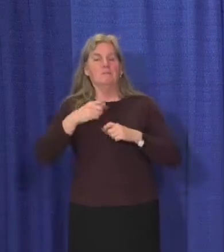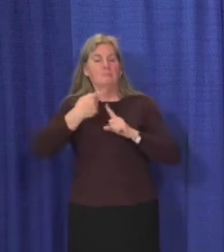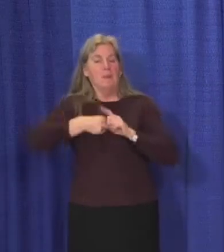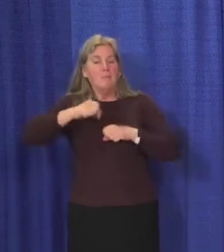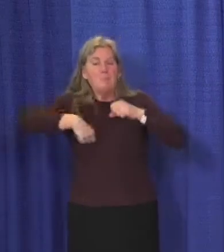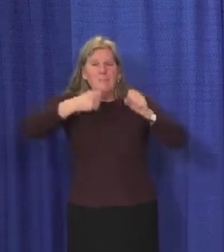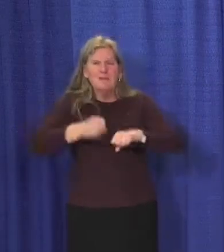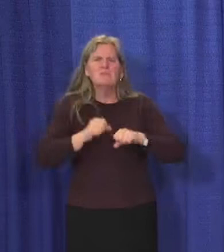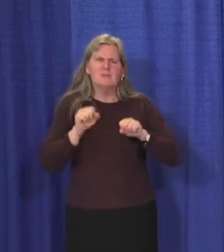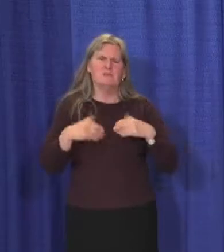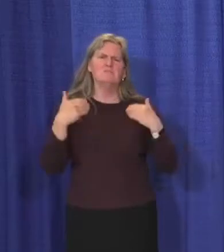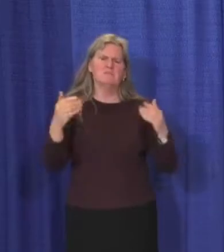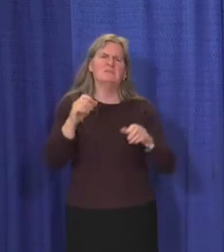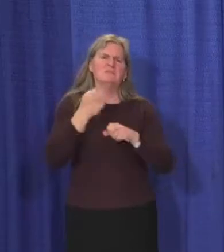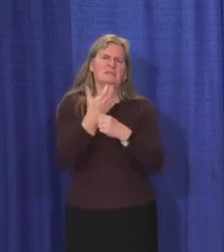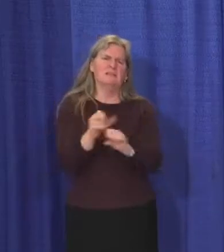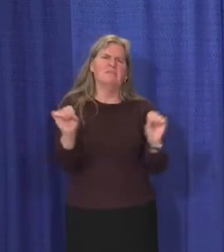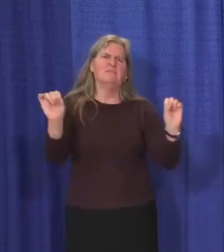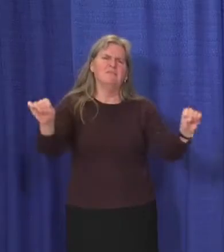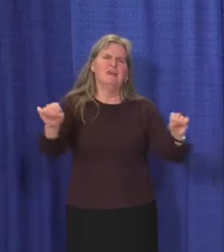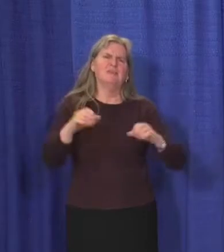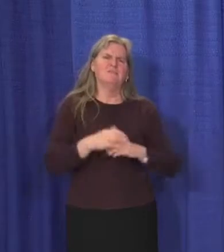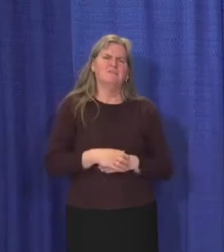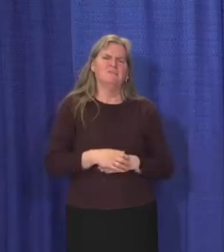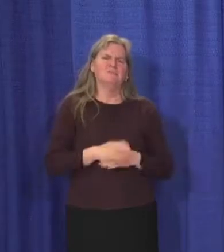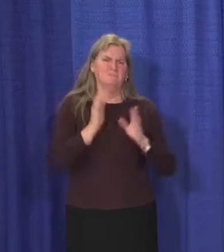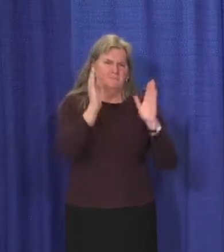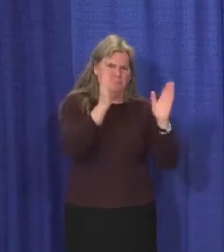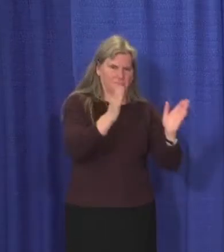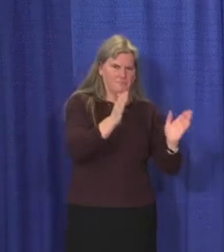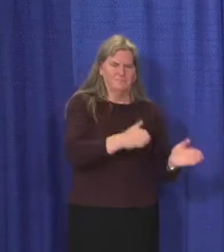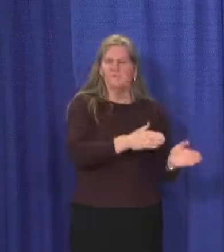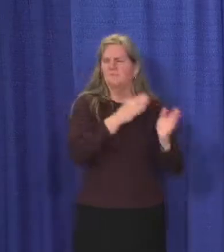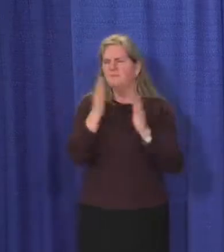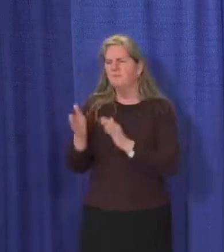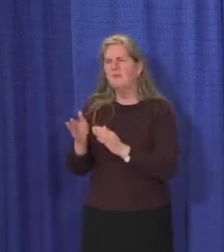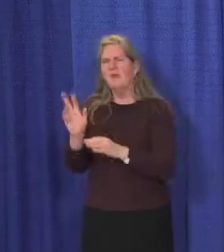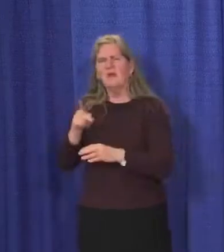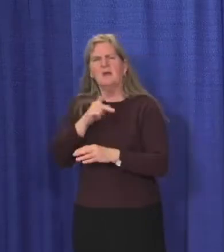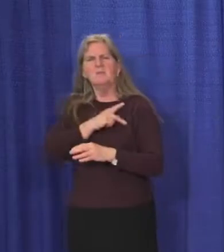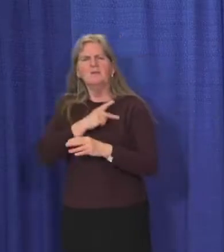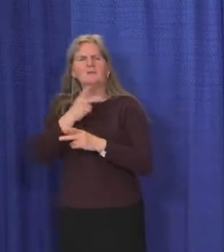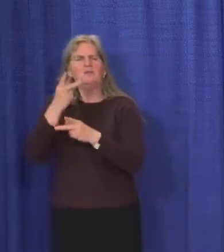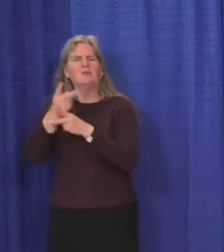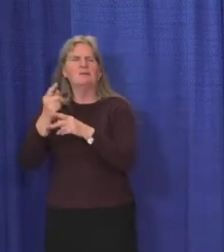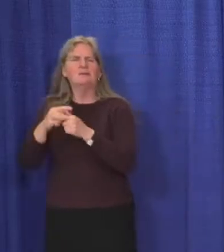be able to do so safely. Other settings like personal